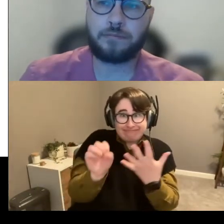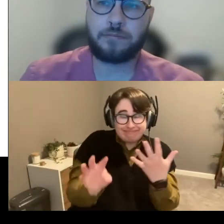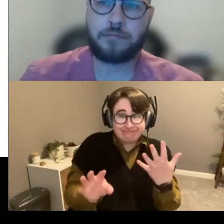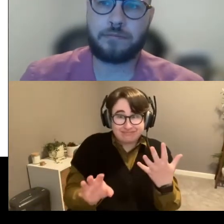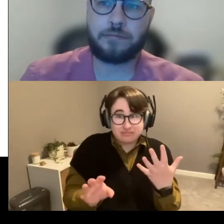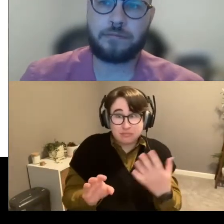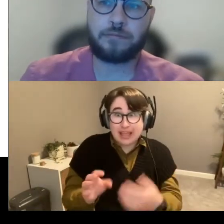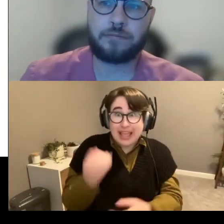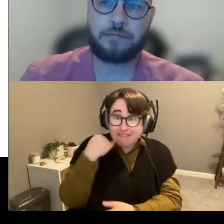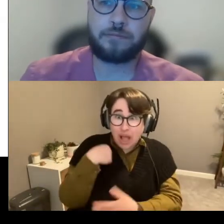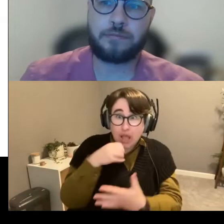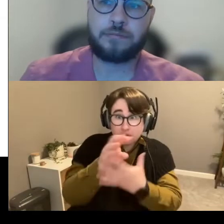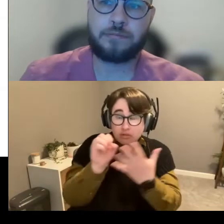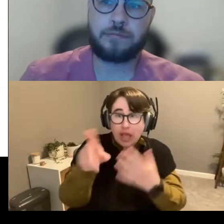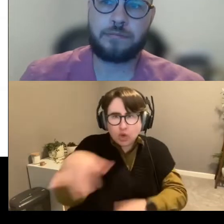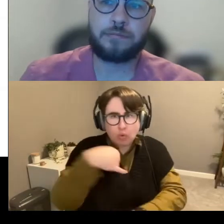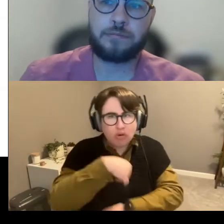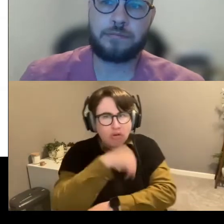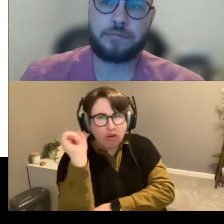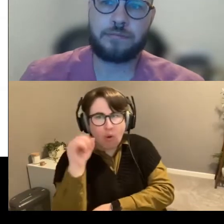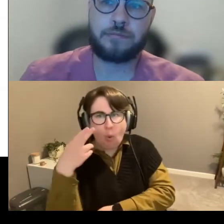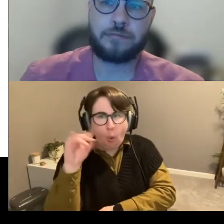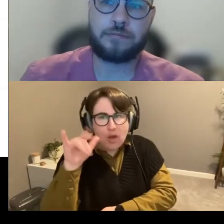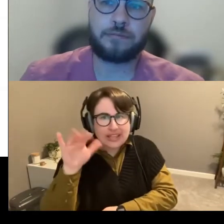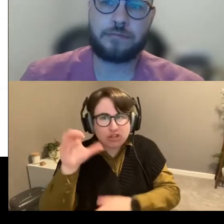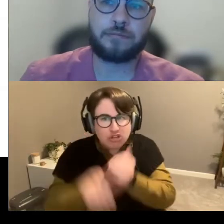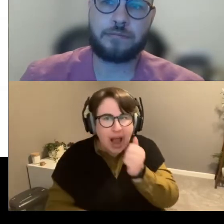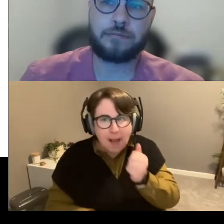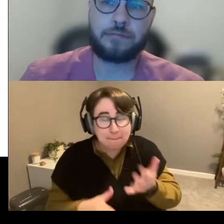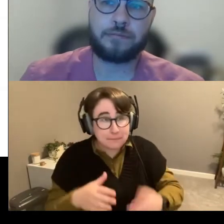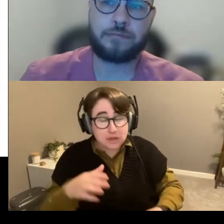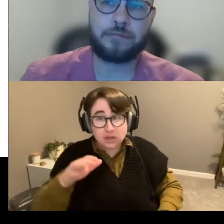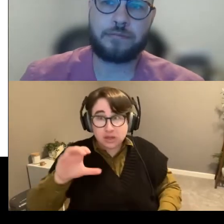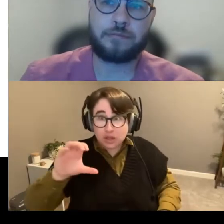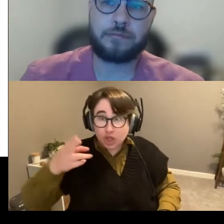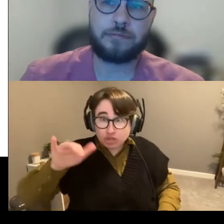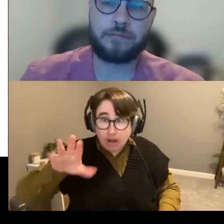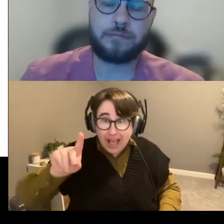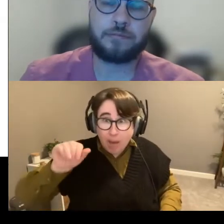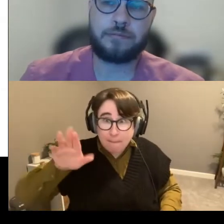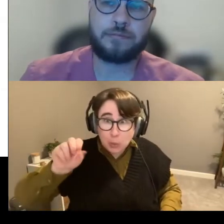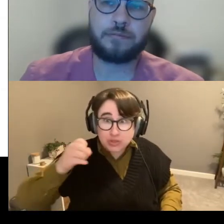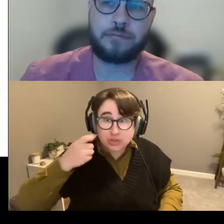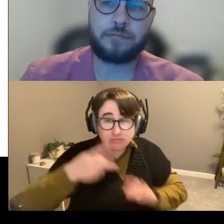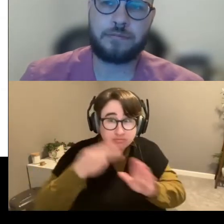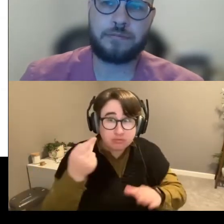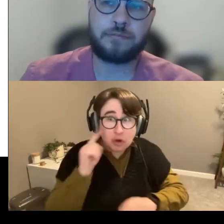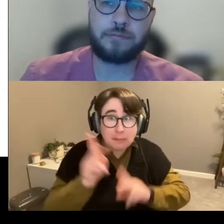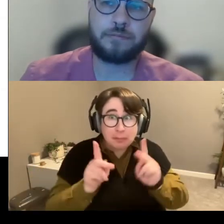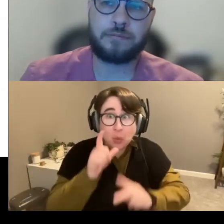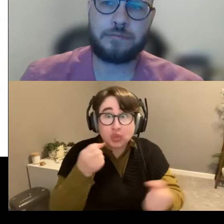and you were like, holy crap, child abuse for people that are supporting their trans loved ones,